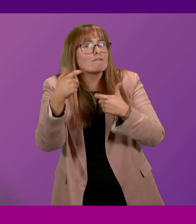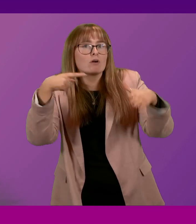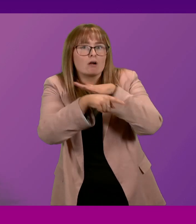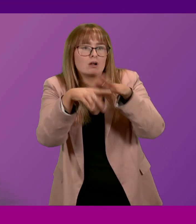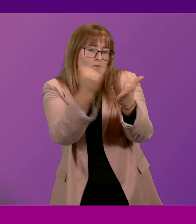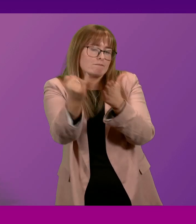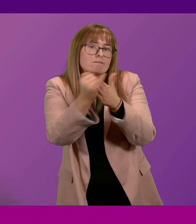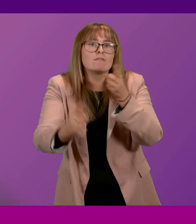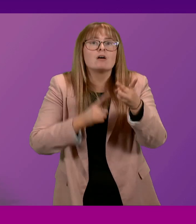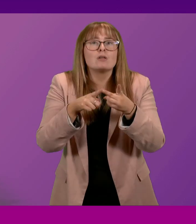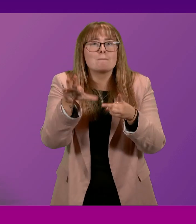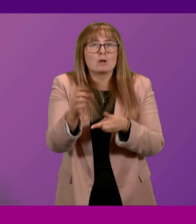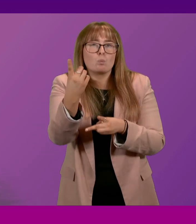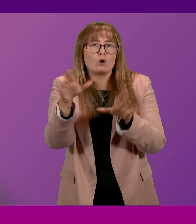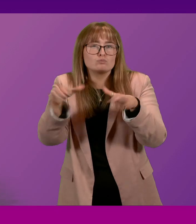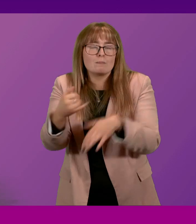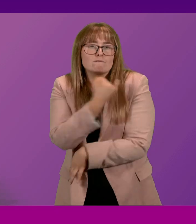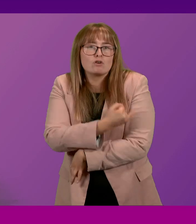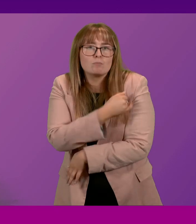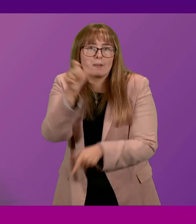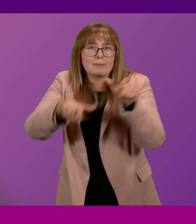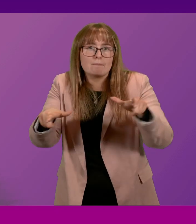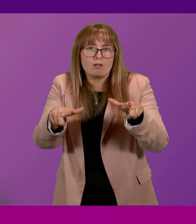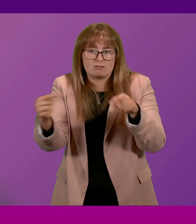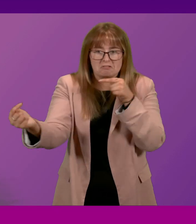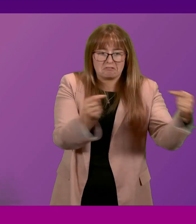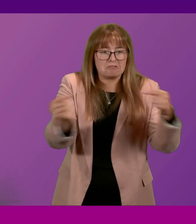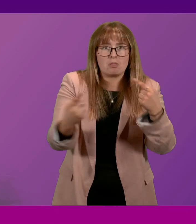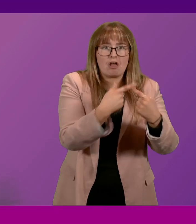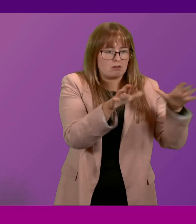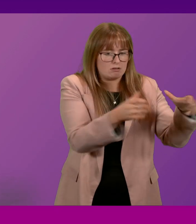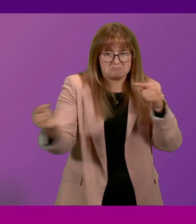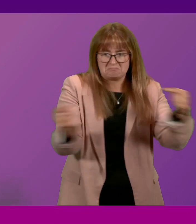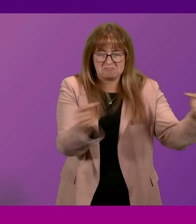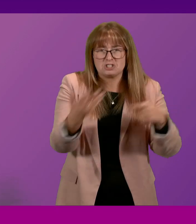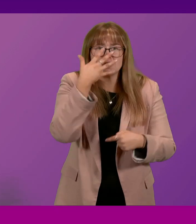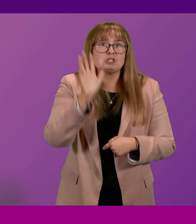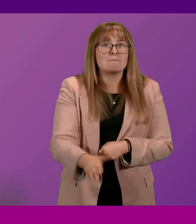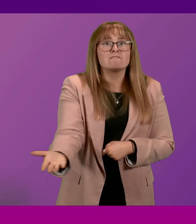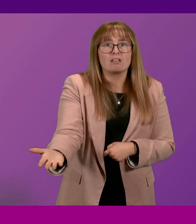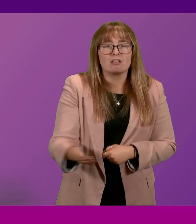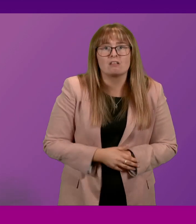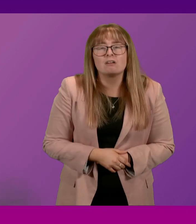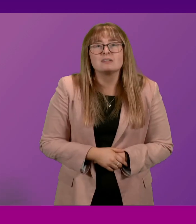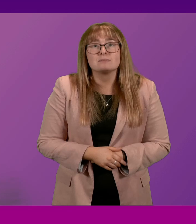pit one group of vulnerable people against another. It is shameful. At the same time,